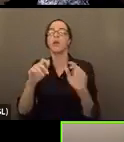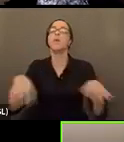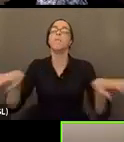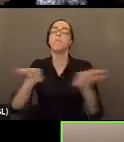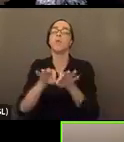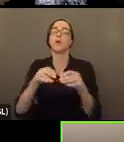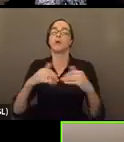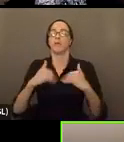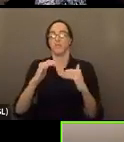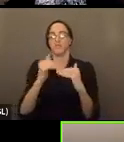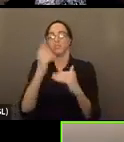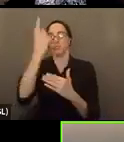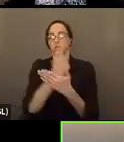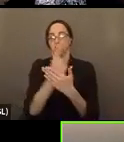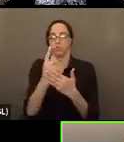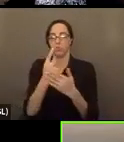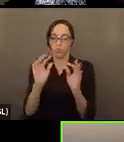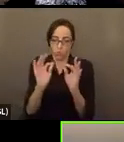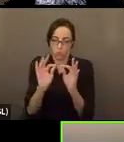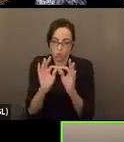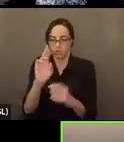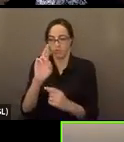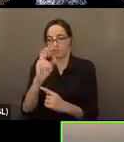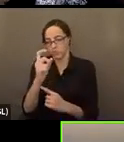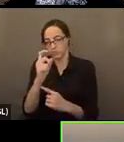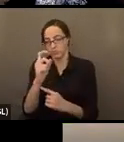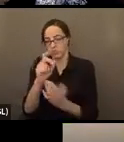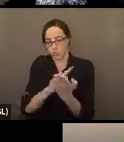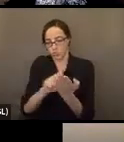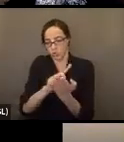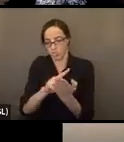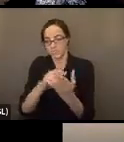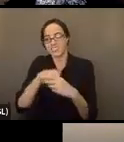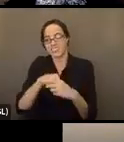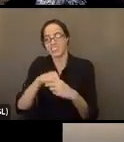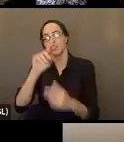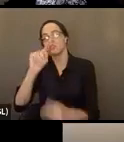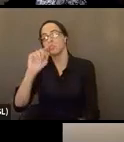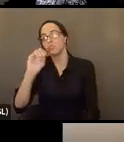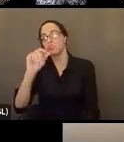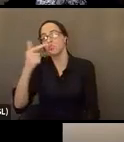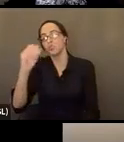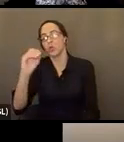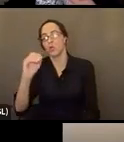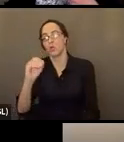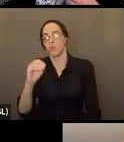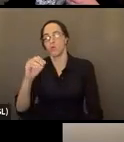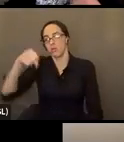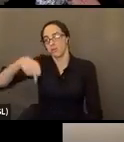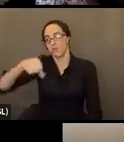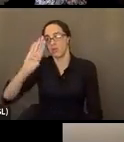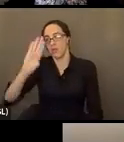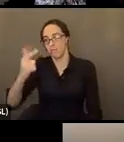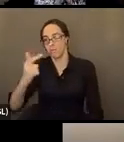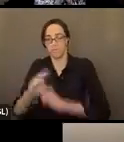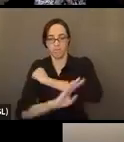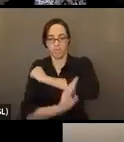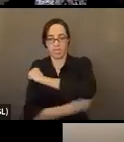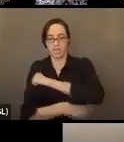uh drugs in your go bag another thing that would be helpful if you're older and you use uh you know